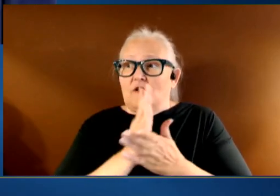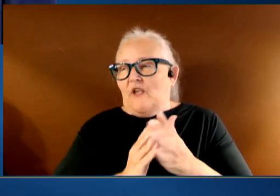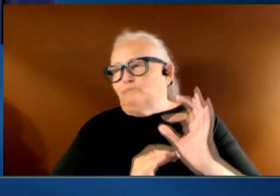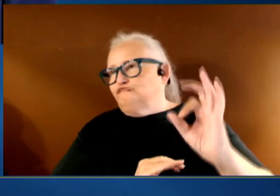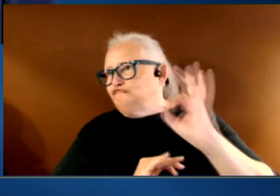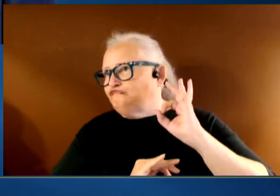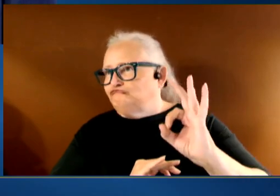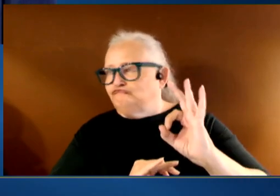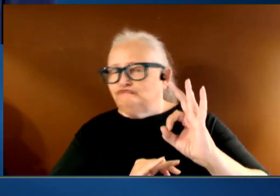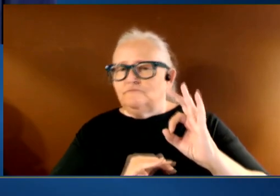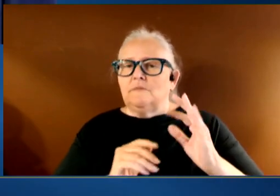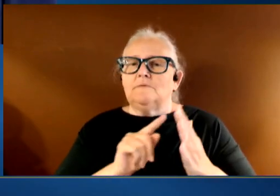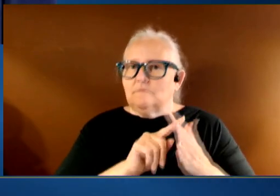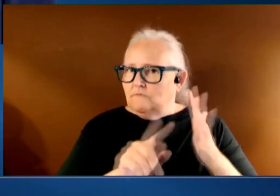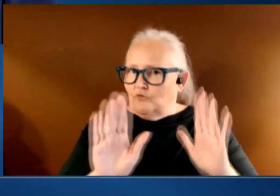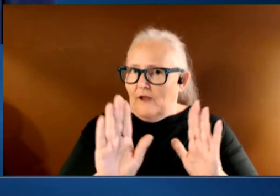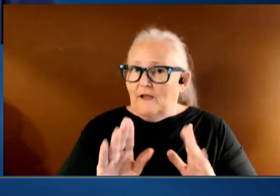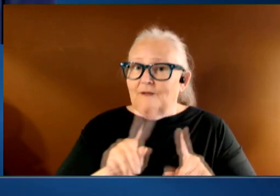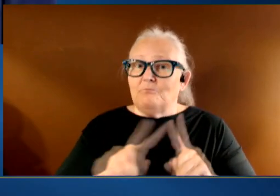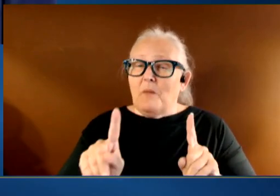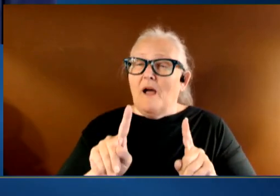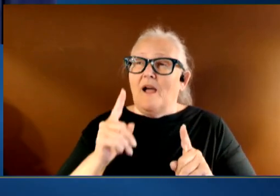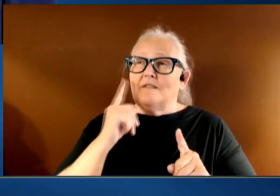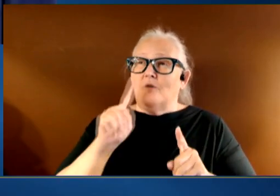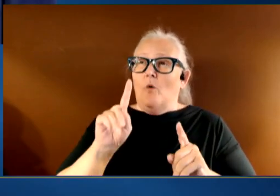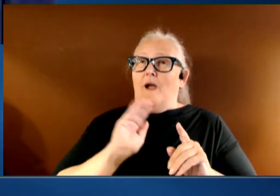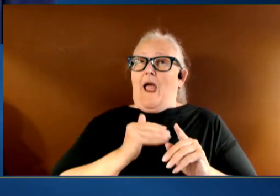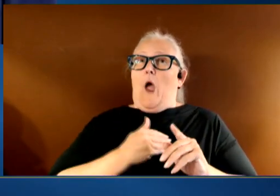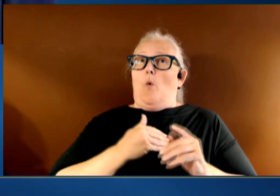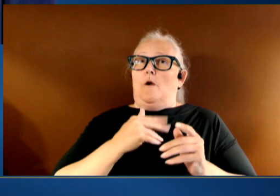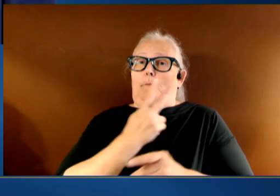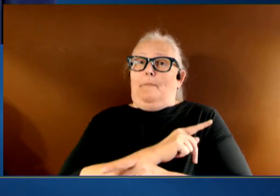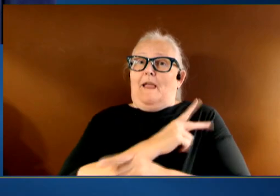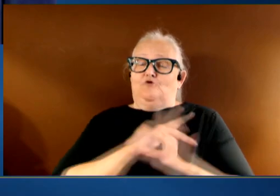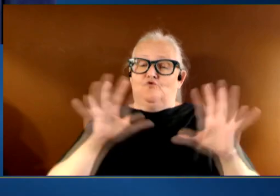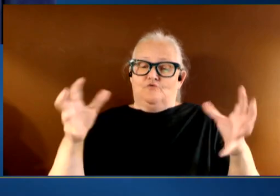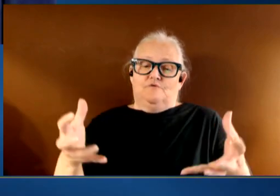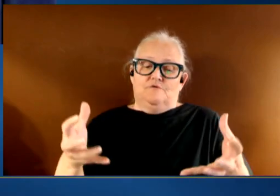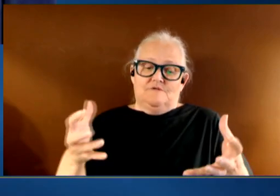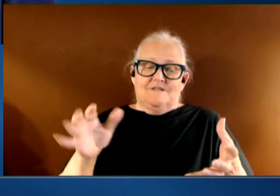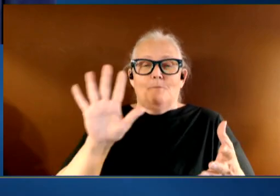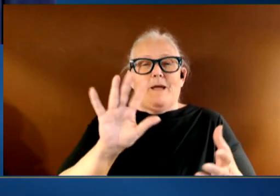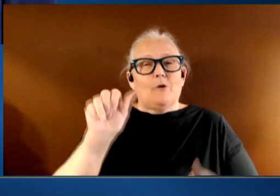But I will tell you in our population, we see that 10 to 20 percent of patients where Hydroxyurea